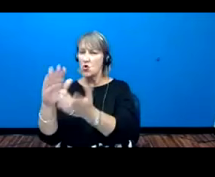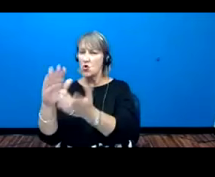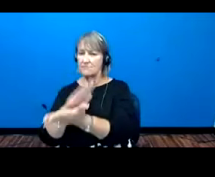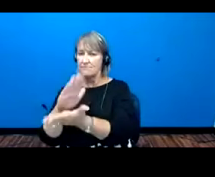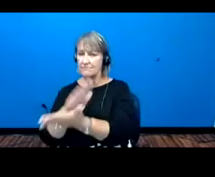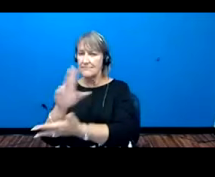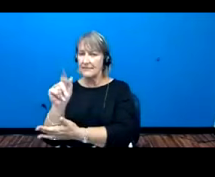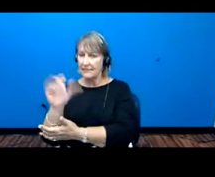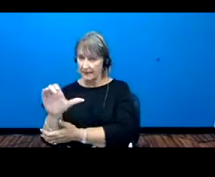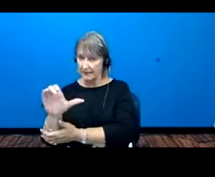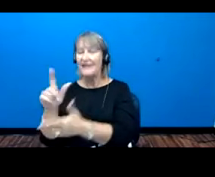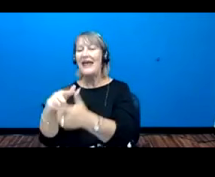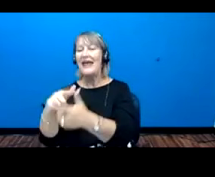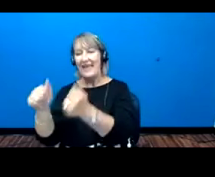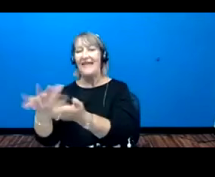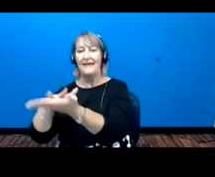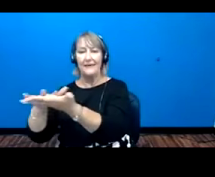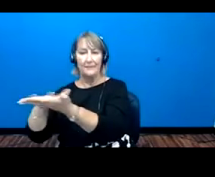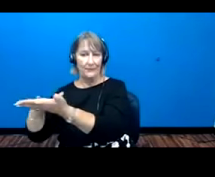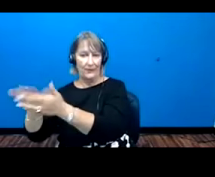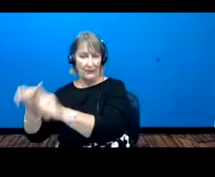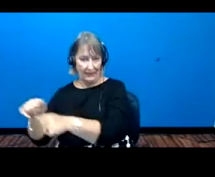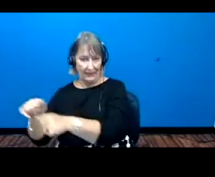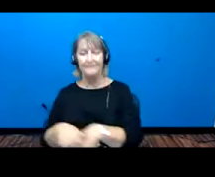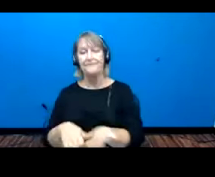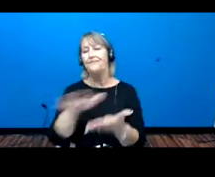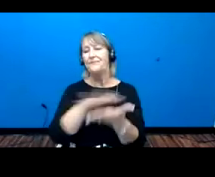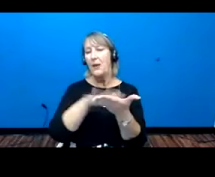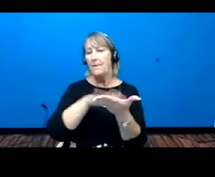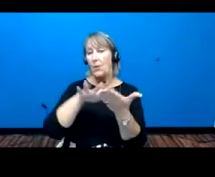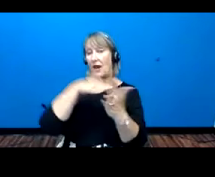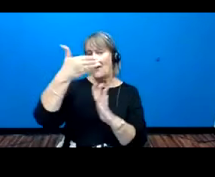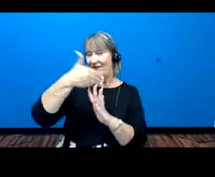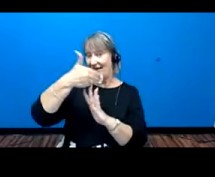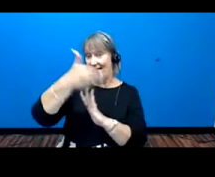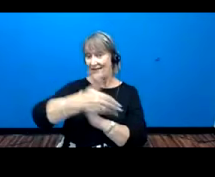which we're going to have that set up on our website for folks to be able to access.